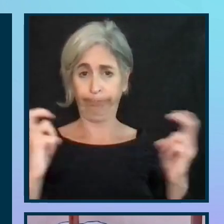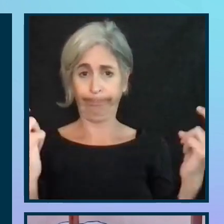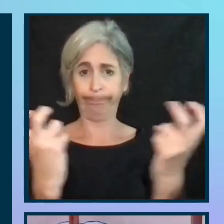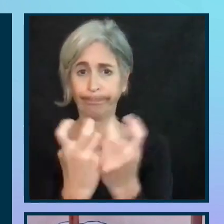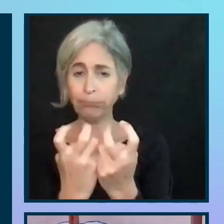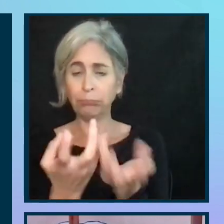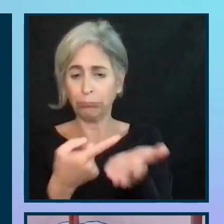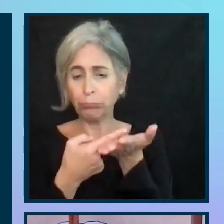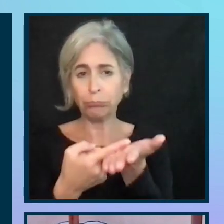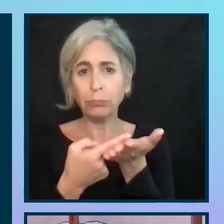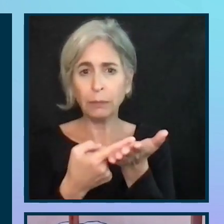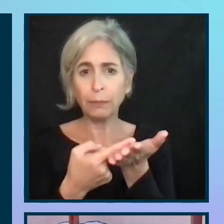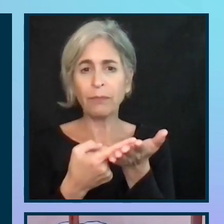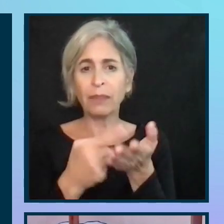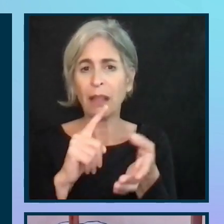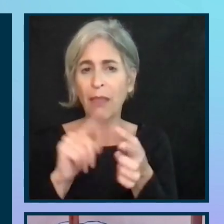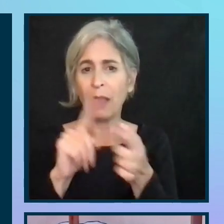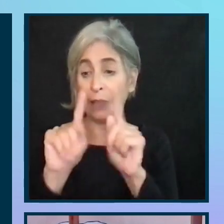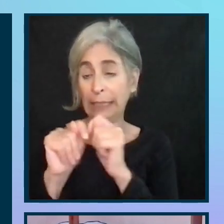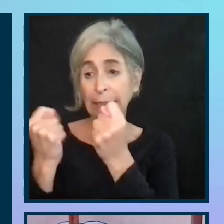That subset of team members then works to